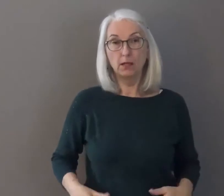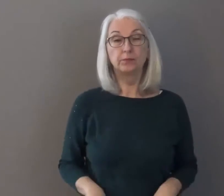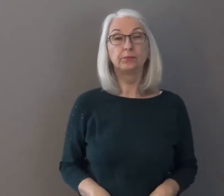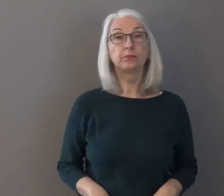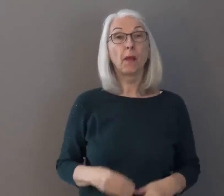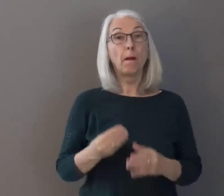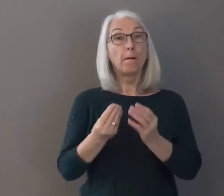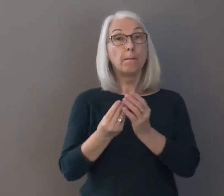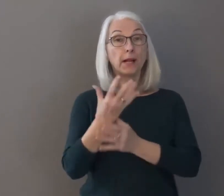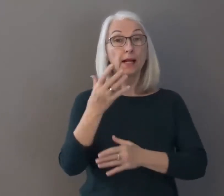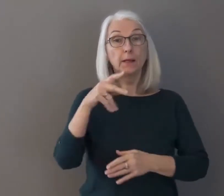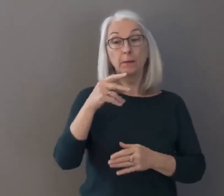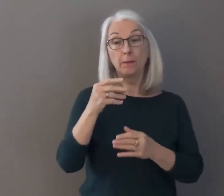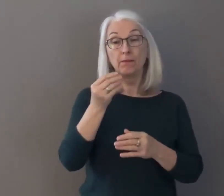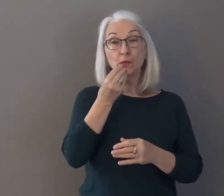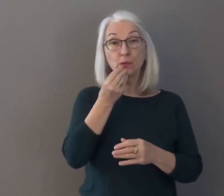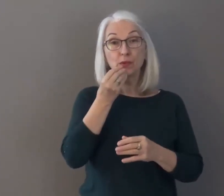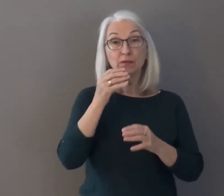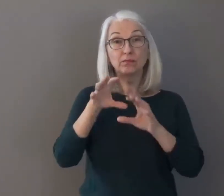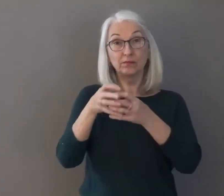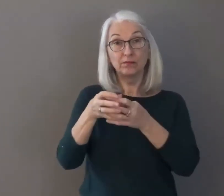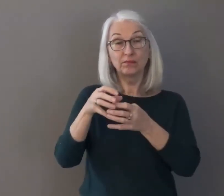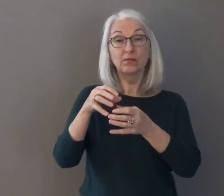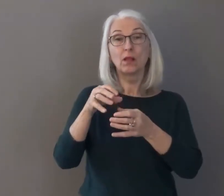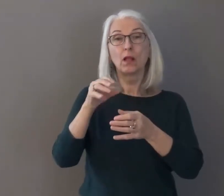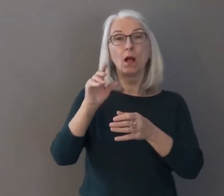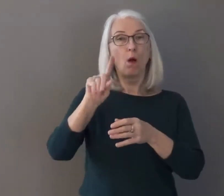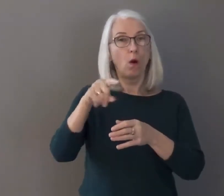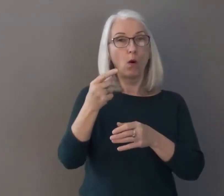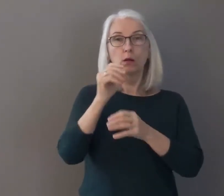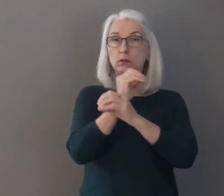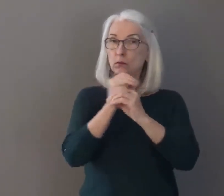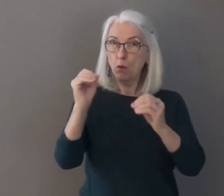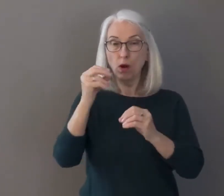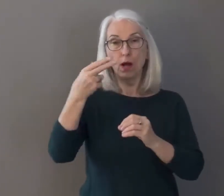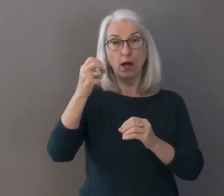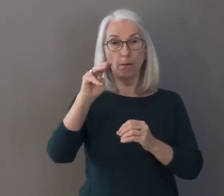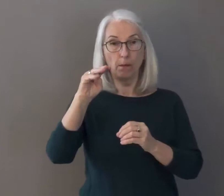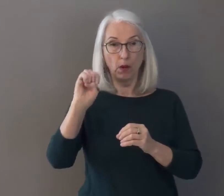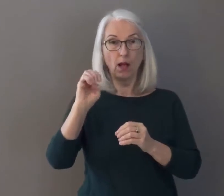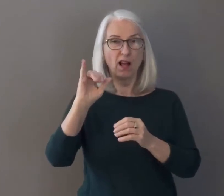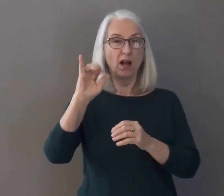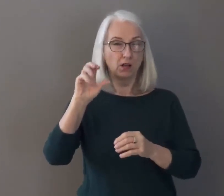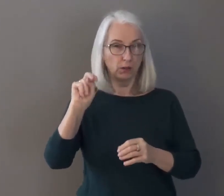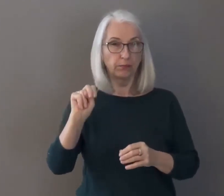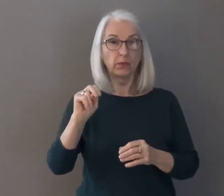Plant foods contain only non-heme iron.